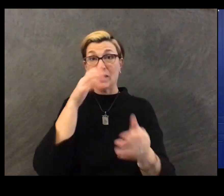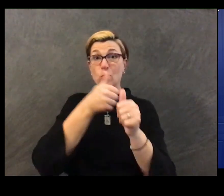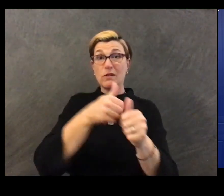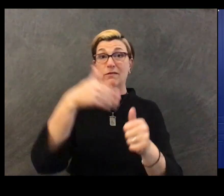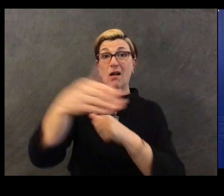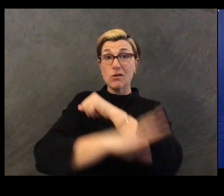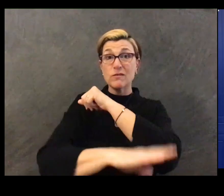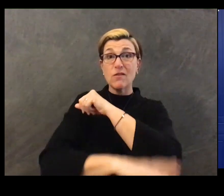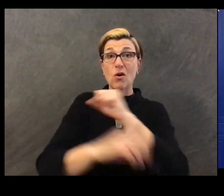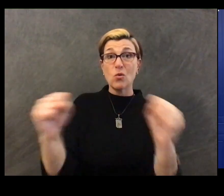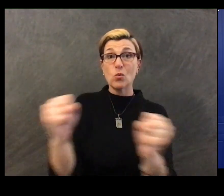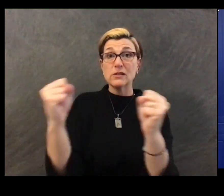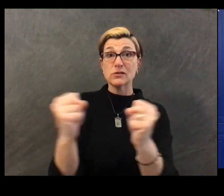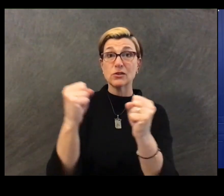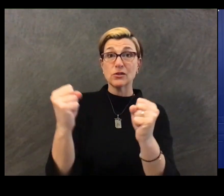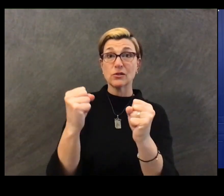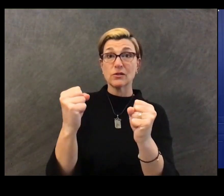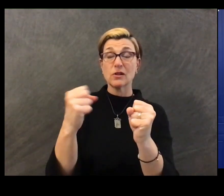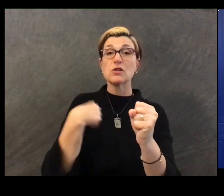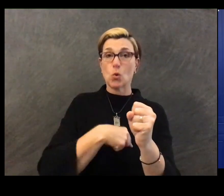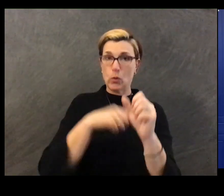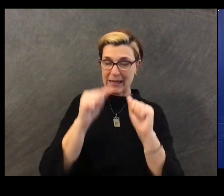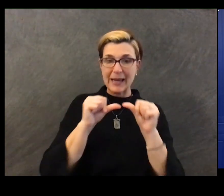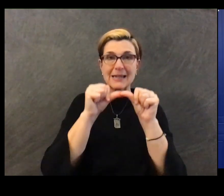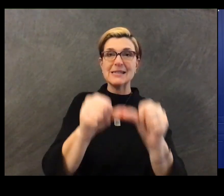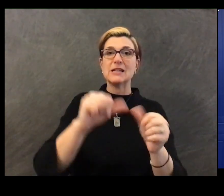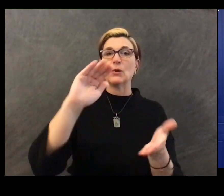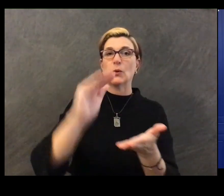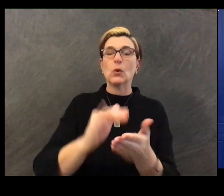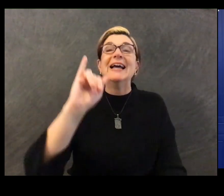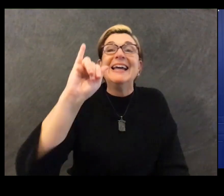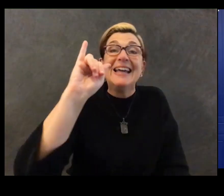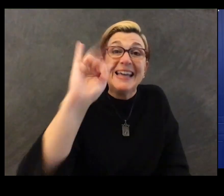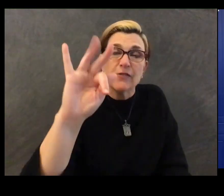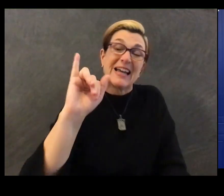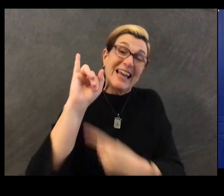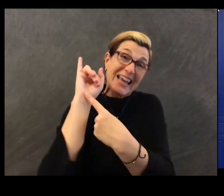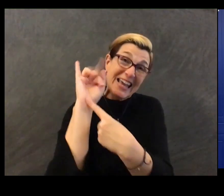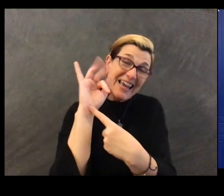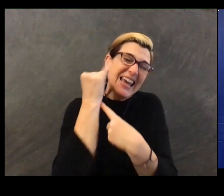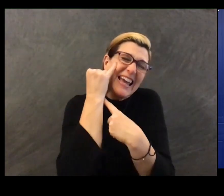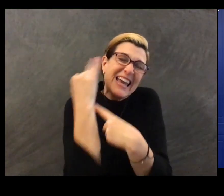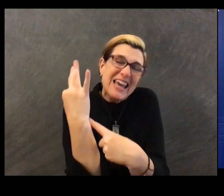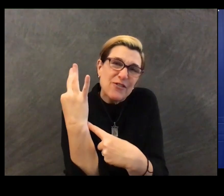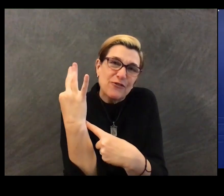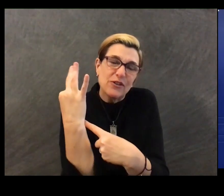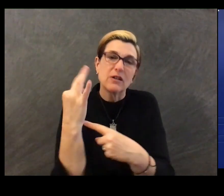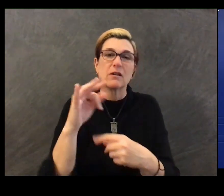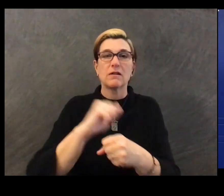if potentially the virus comes back and if it comes back they won't be coming